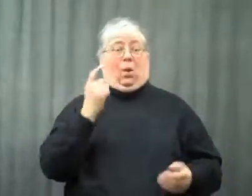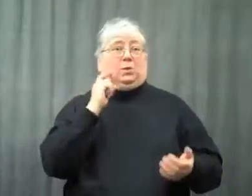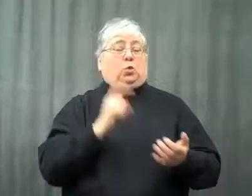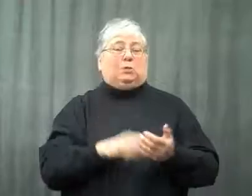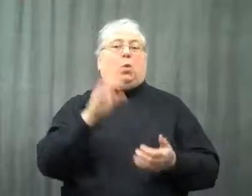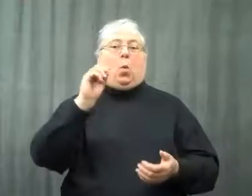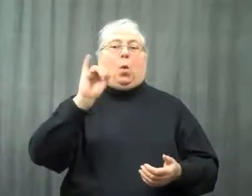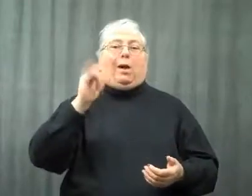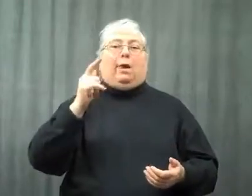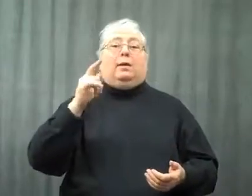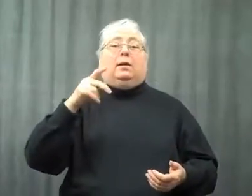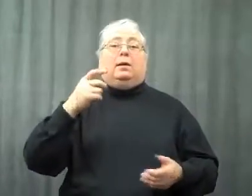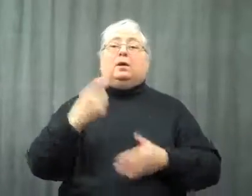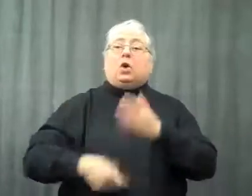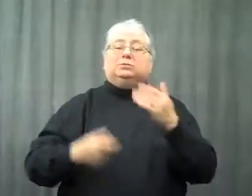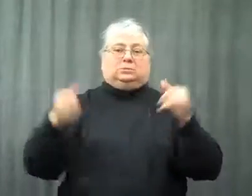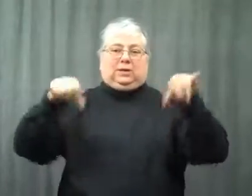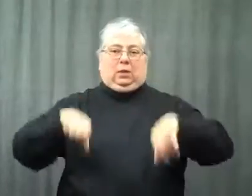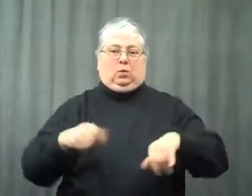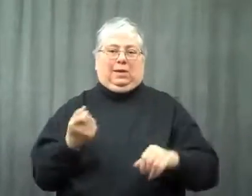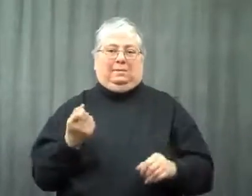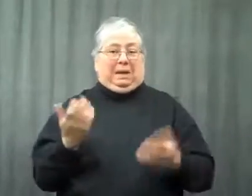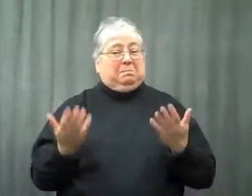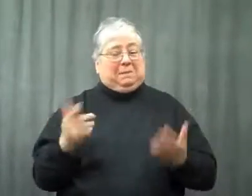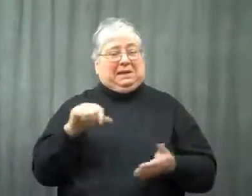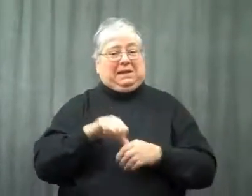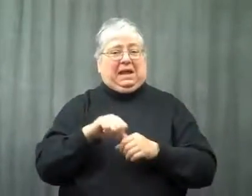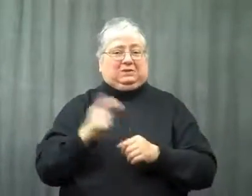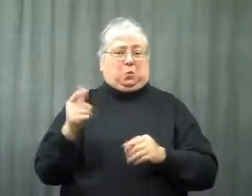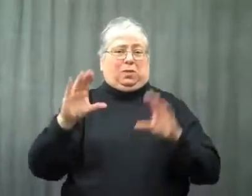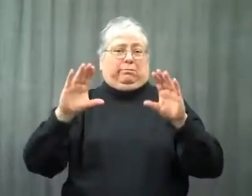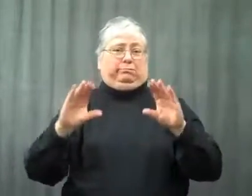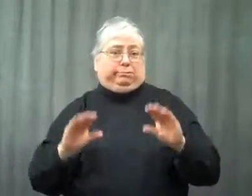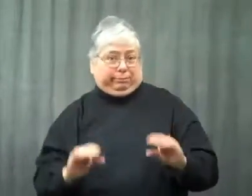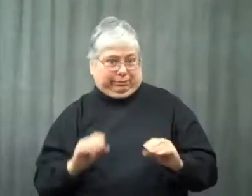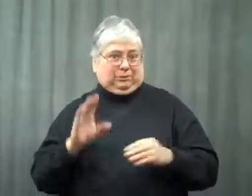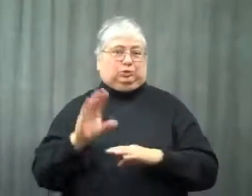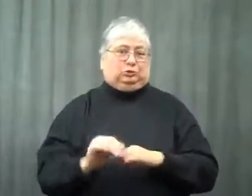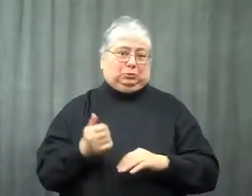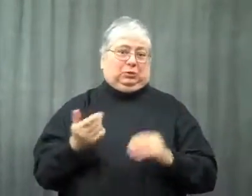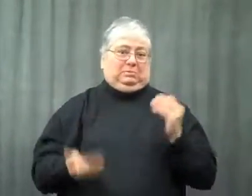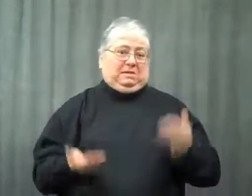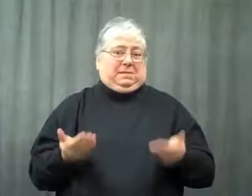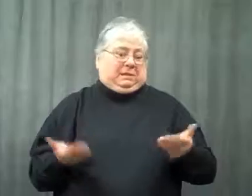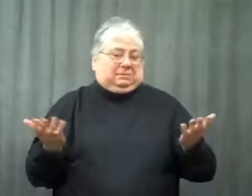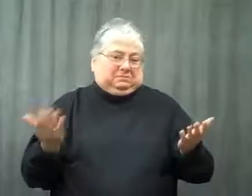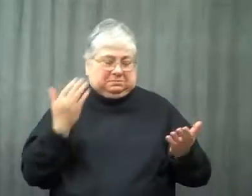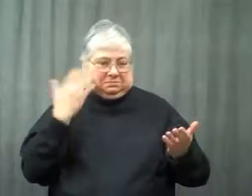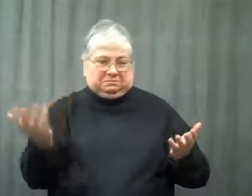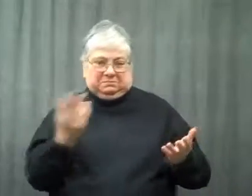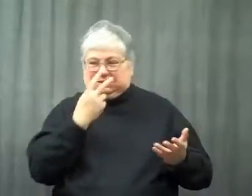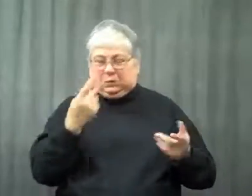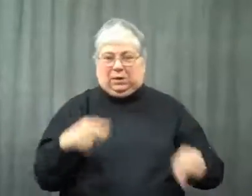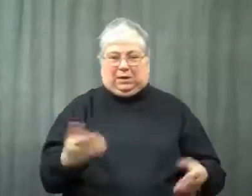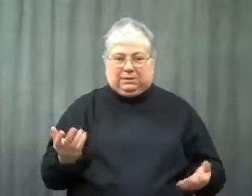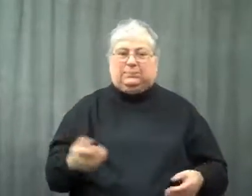Oil prices have dropped, perhaps gas prices will too, we don't know.